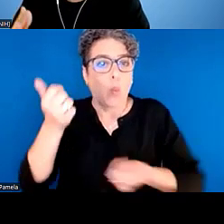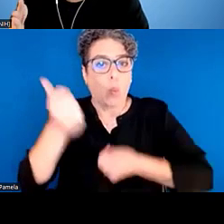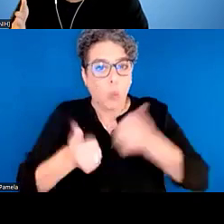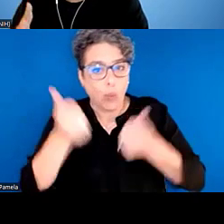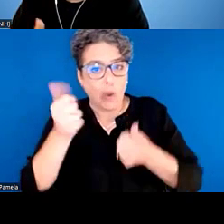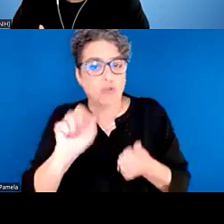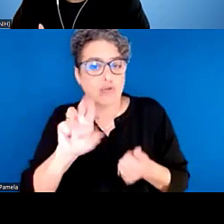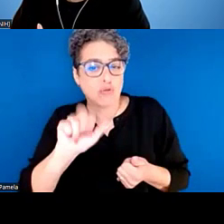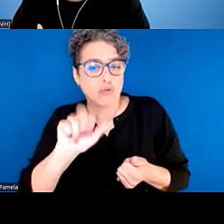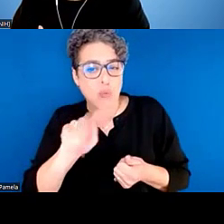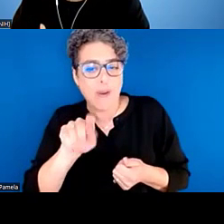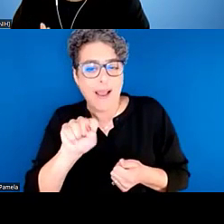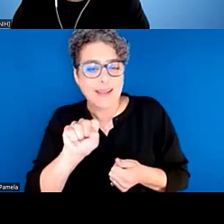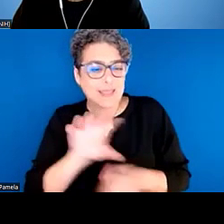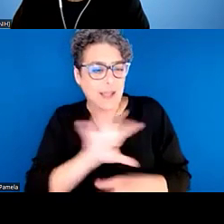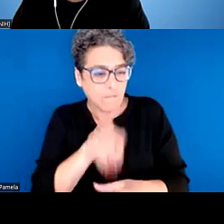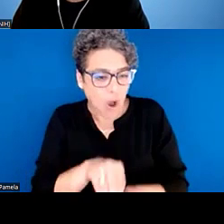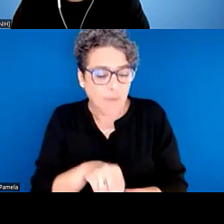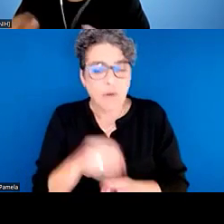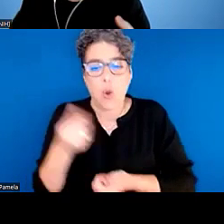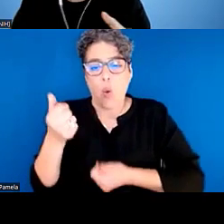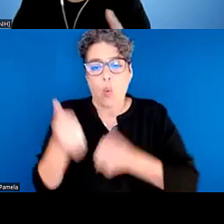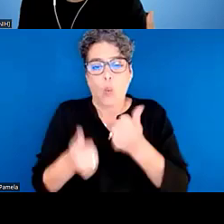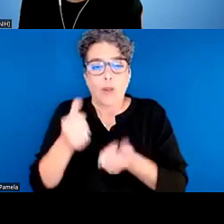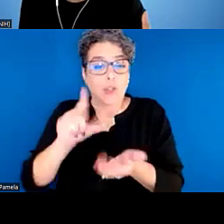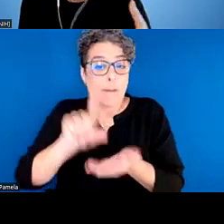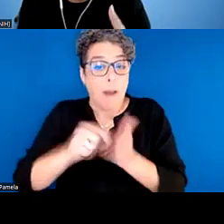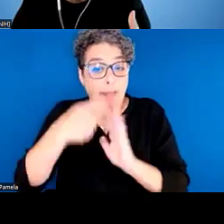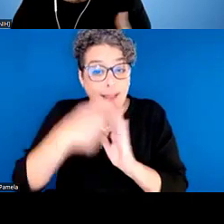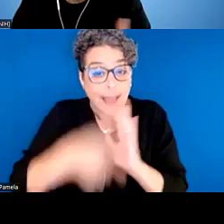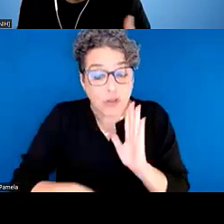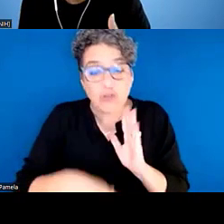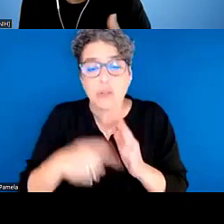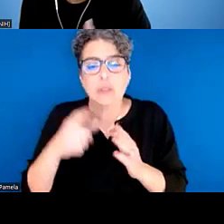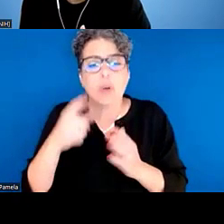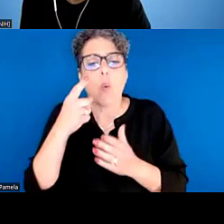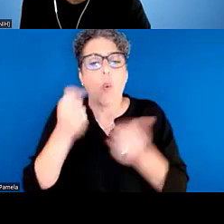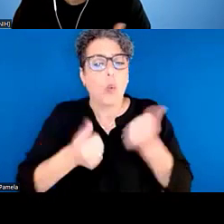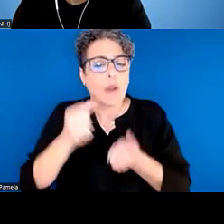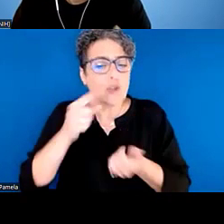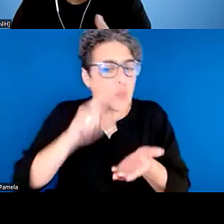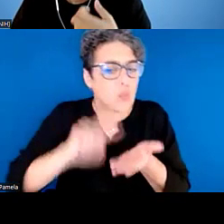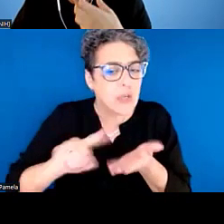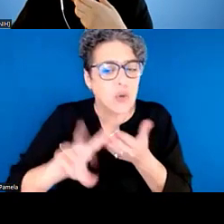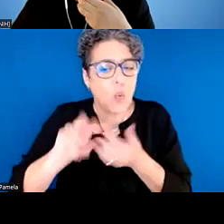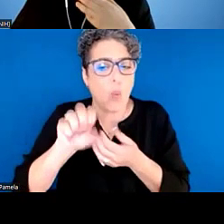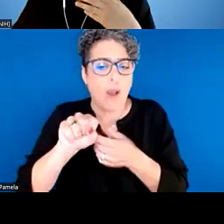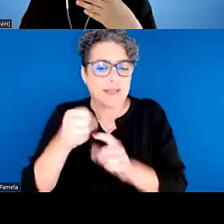We need to know publications or what the research .. what research was affected.